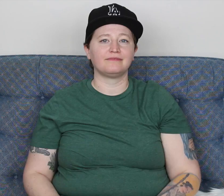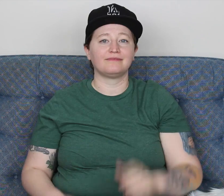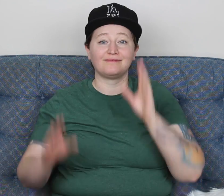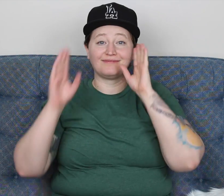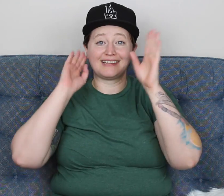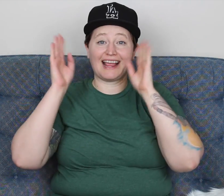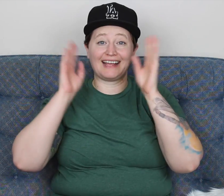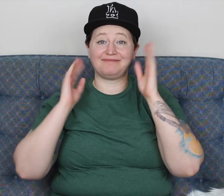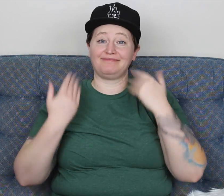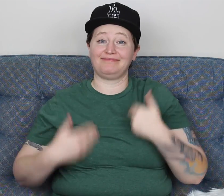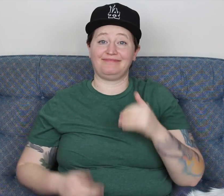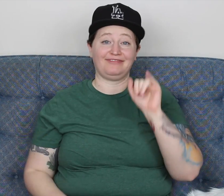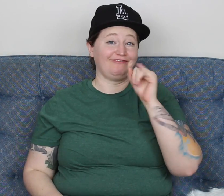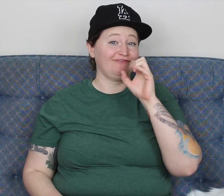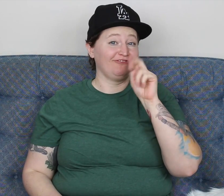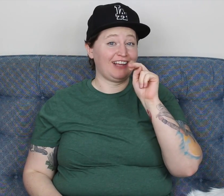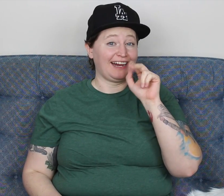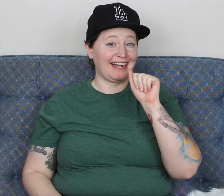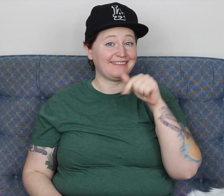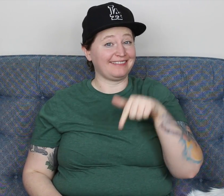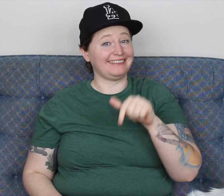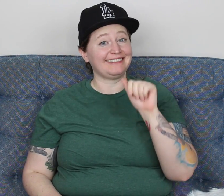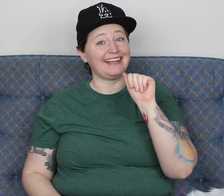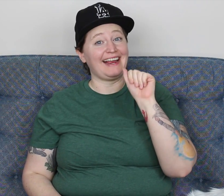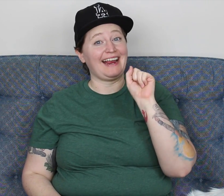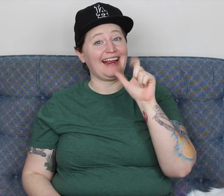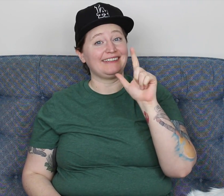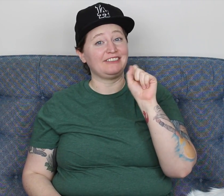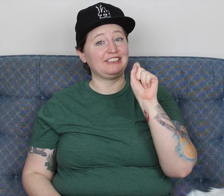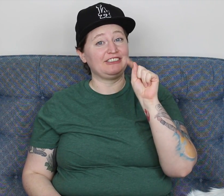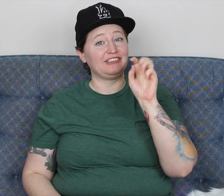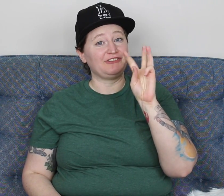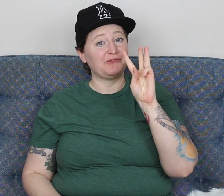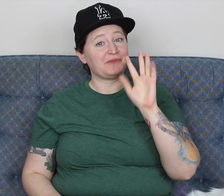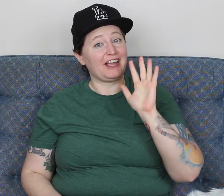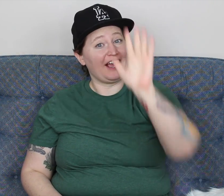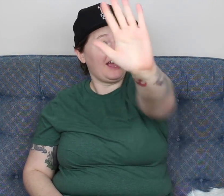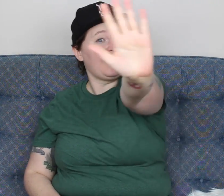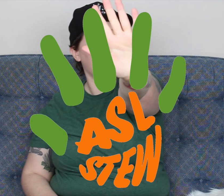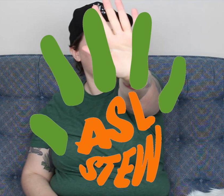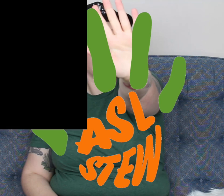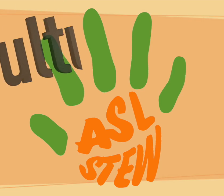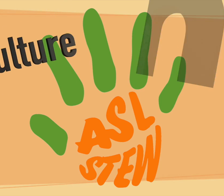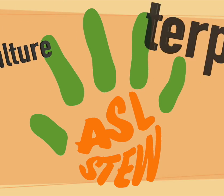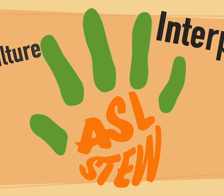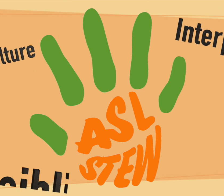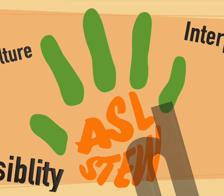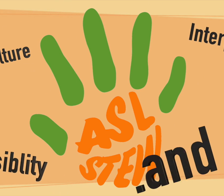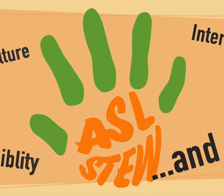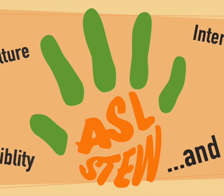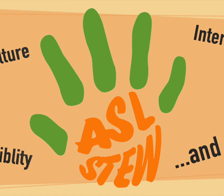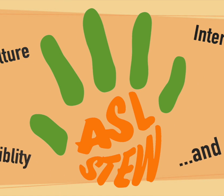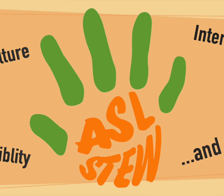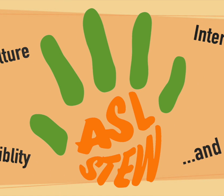Hello, I'm Jenna. This is ASL Stew! (hand slap... )